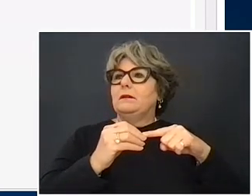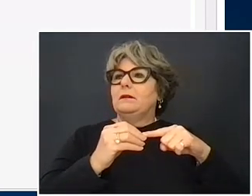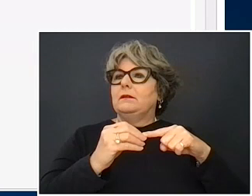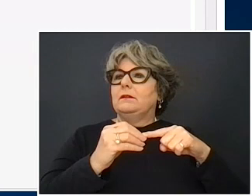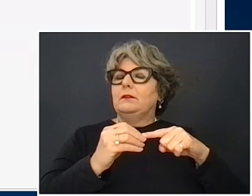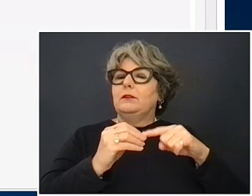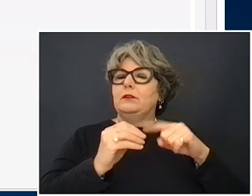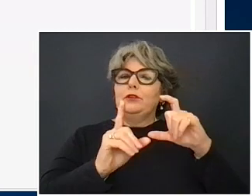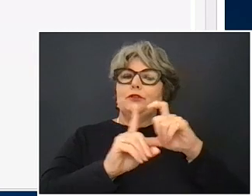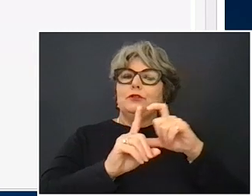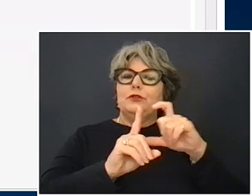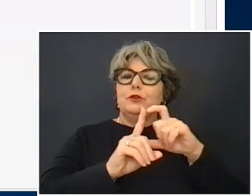adverse action.